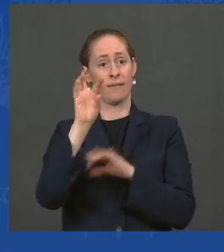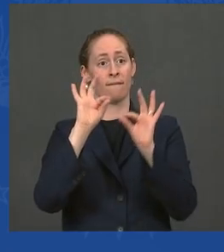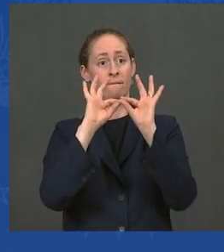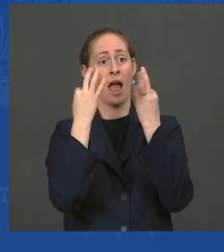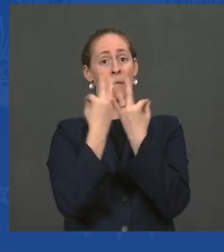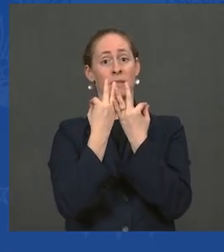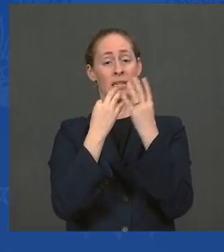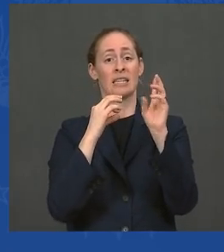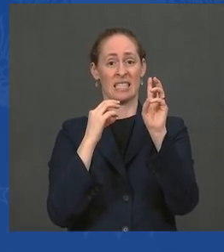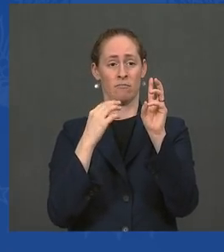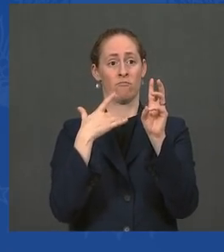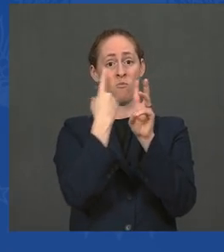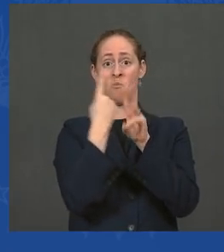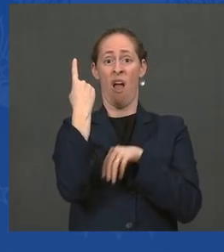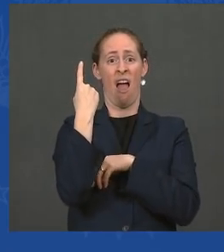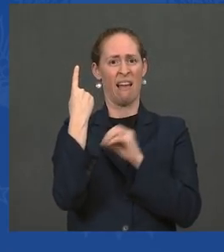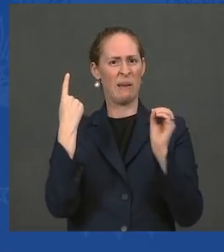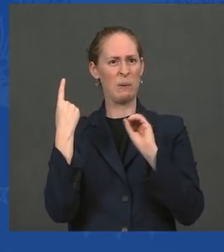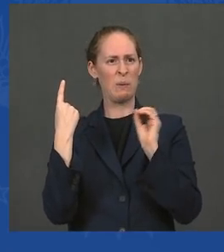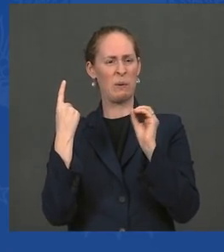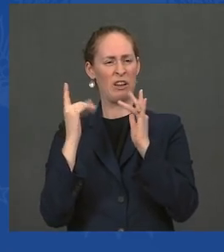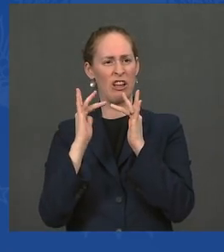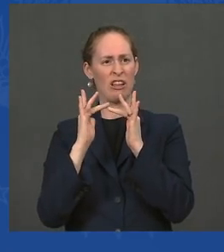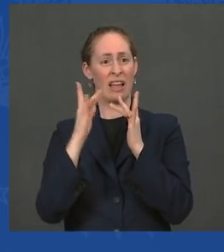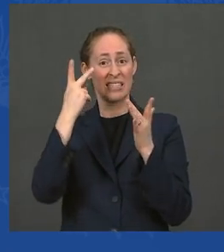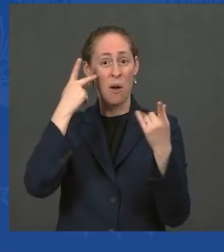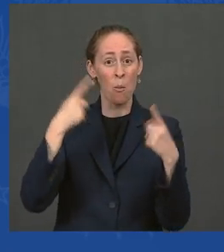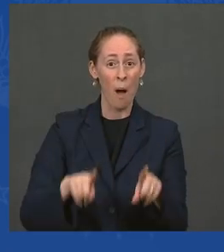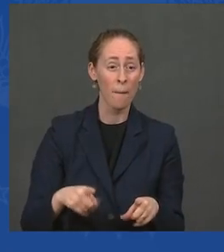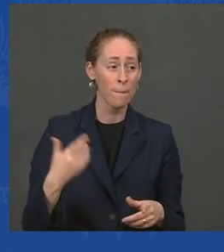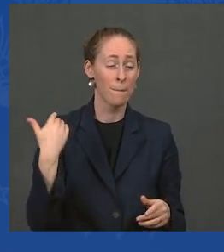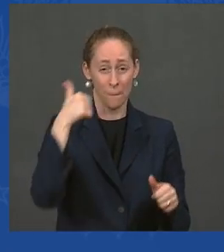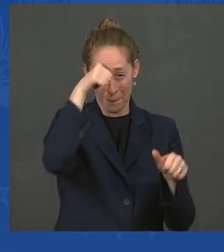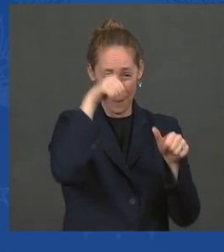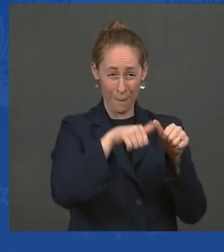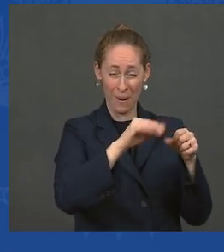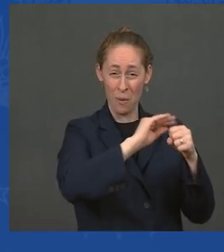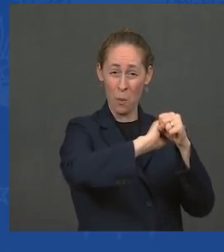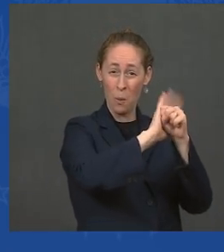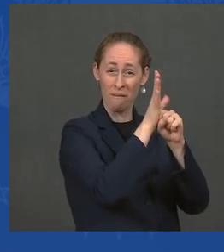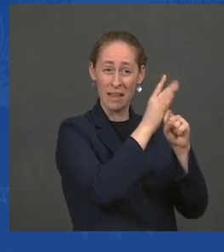you saw what's happened when we've had this COVID. Try teaching from home.